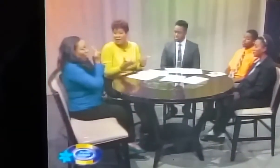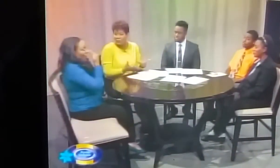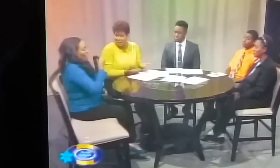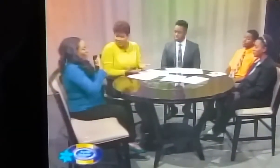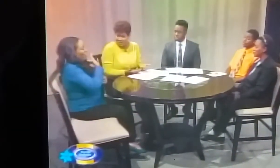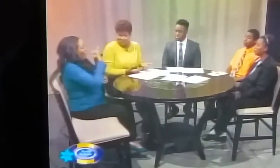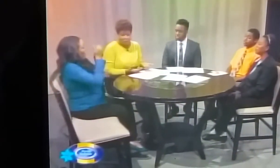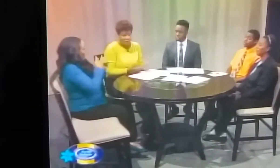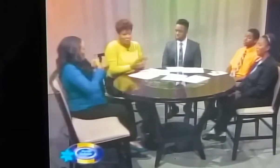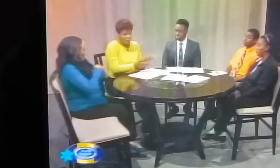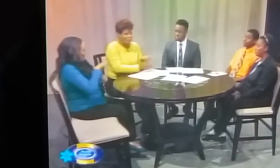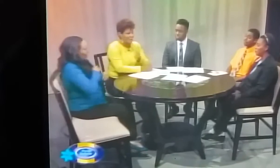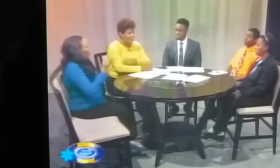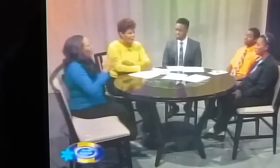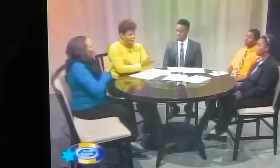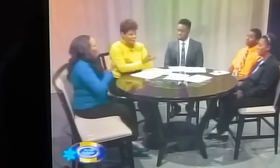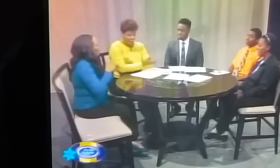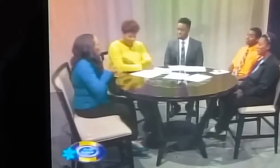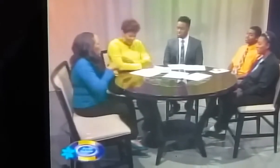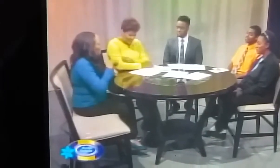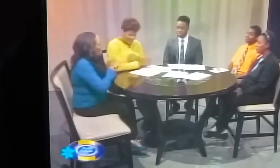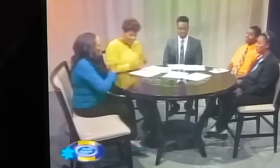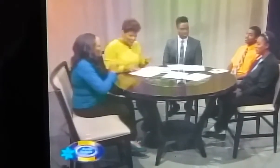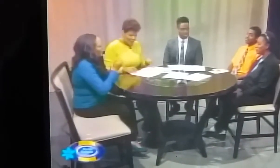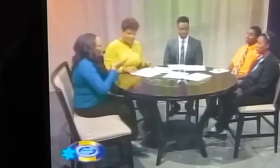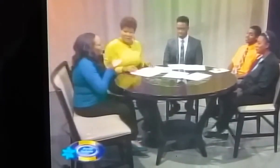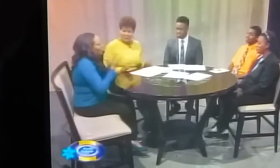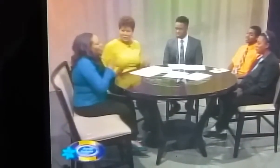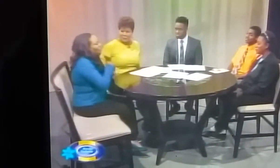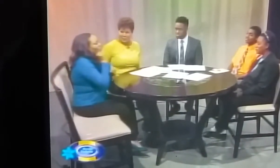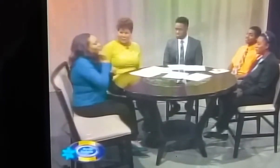have missed what are your thoughts on that maybe yeah we could have sound or respond